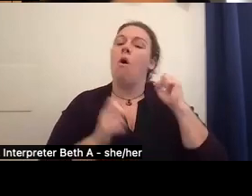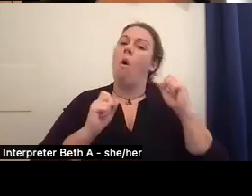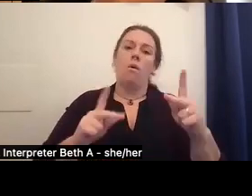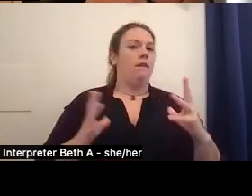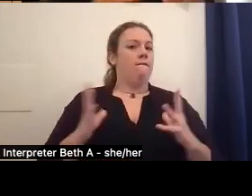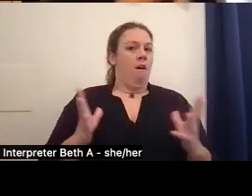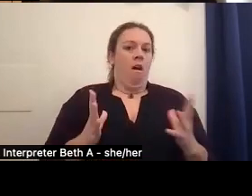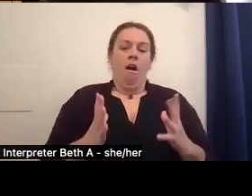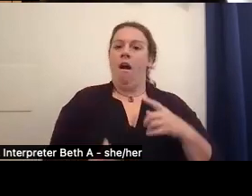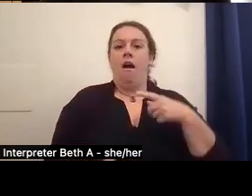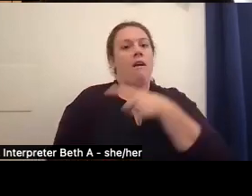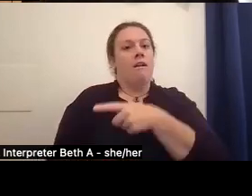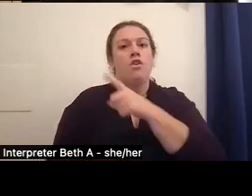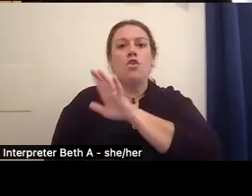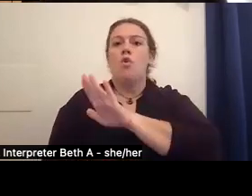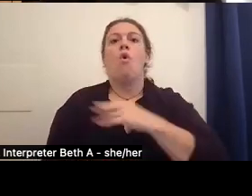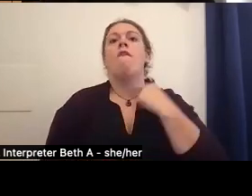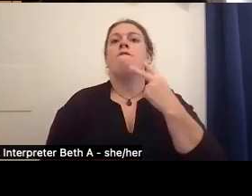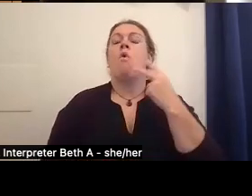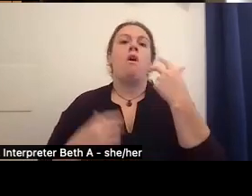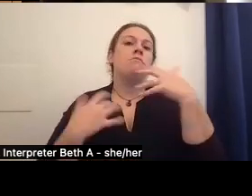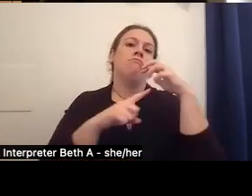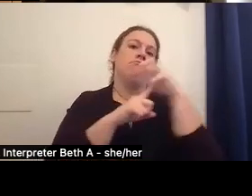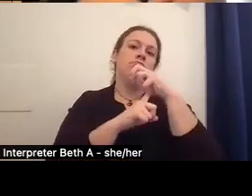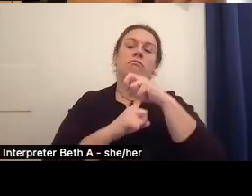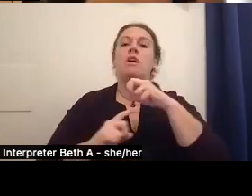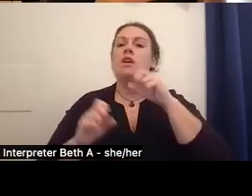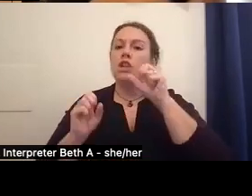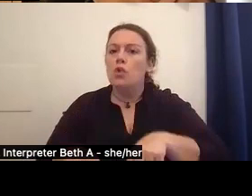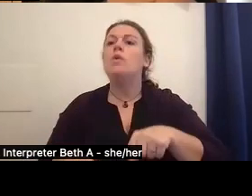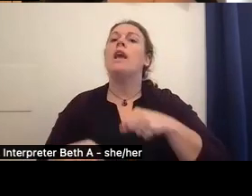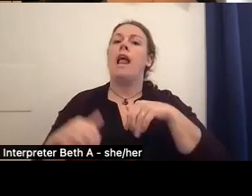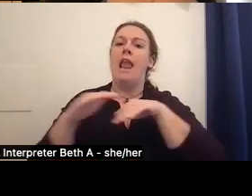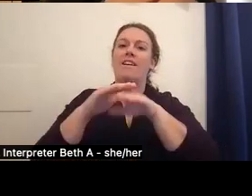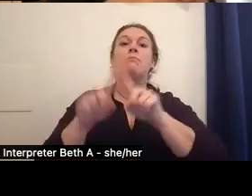and that's the academic gatekeeping I'm talking about. And so this also created, essentially,